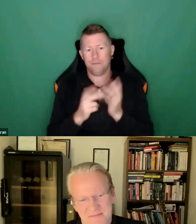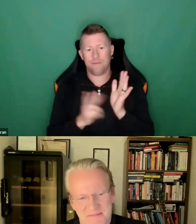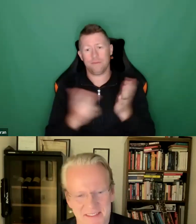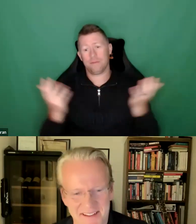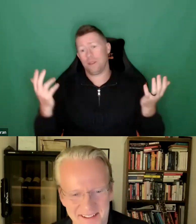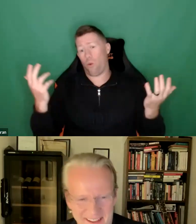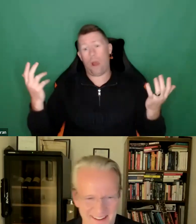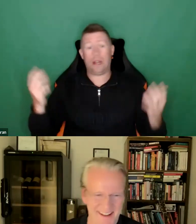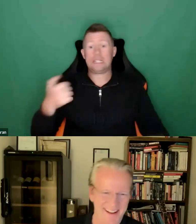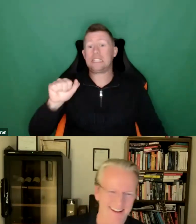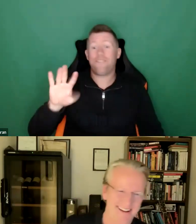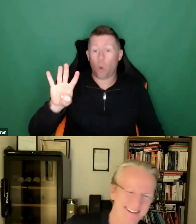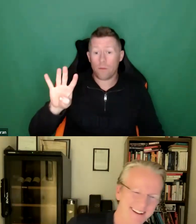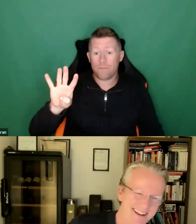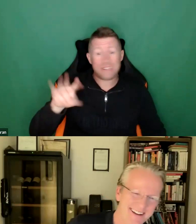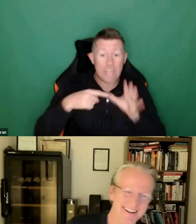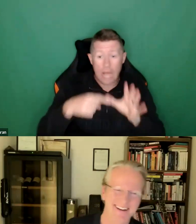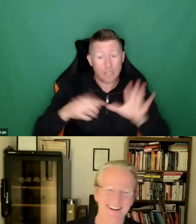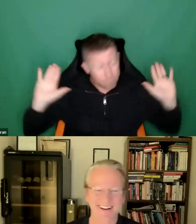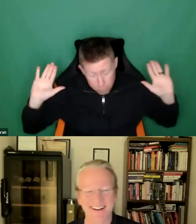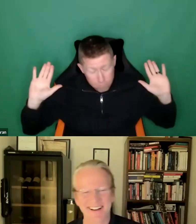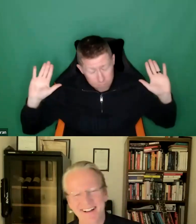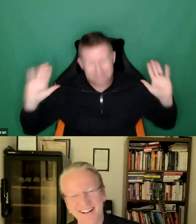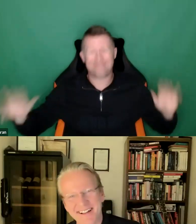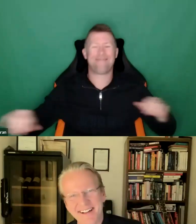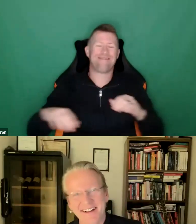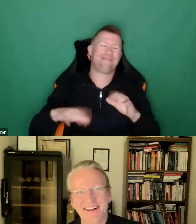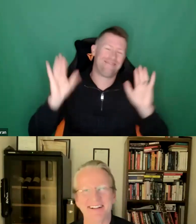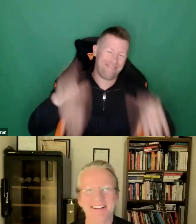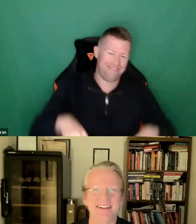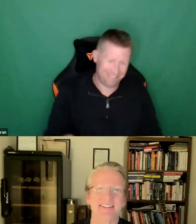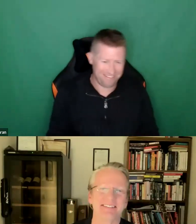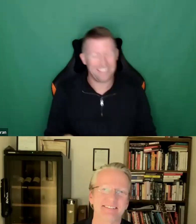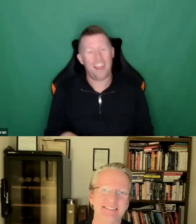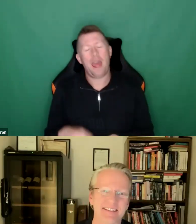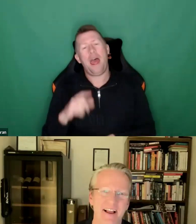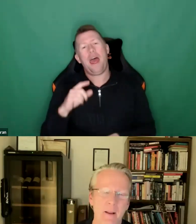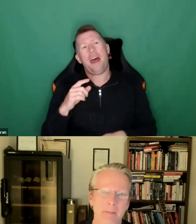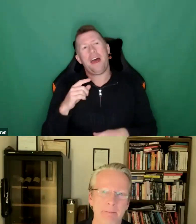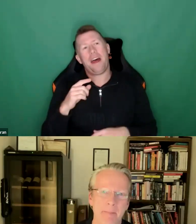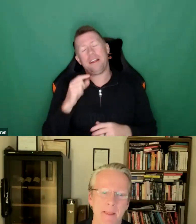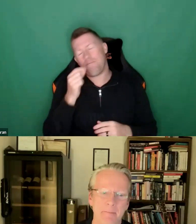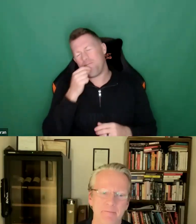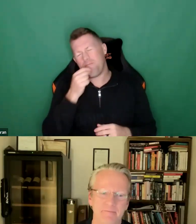work against change. So my question to you, and it is not a small question, is how do we